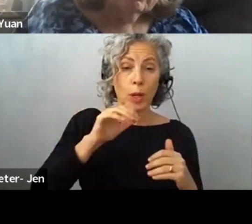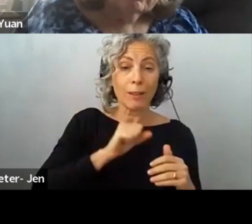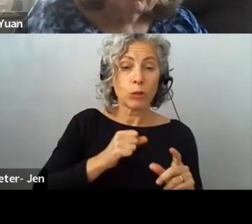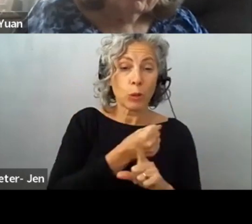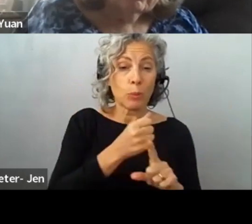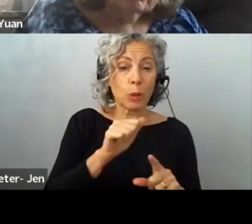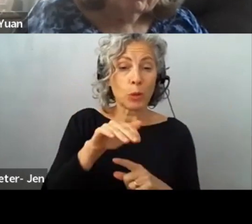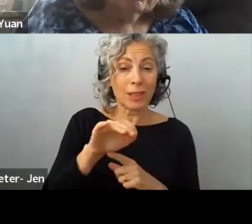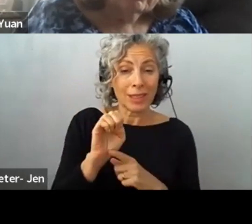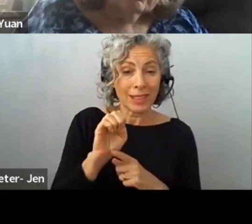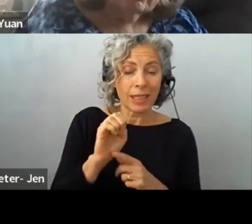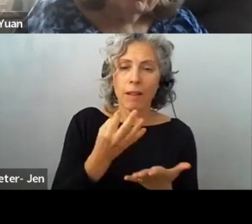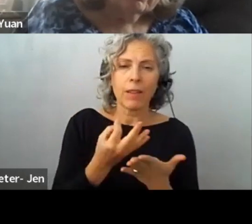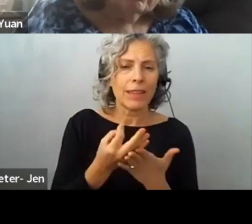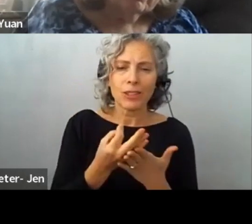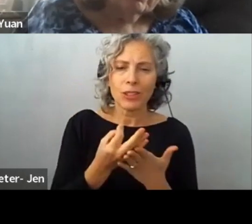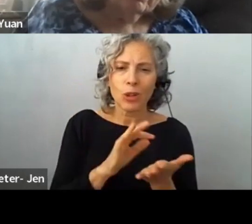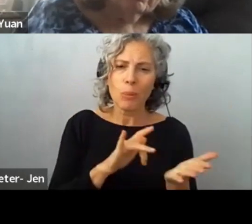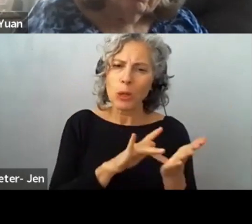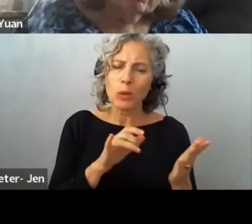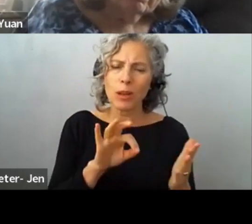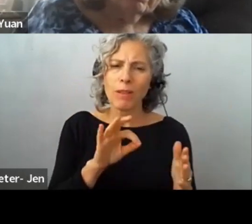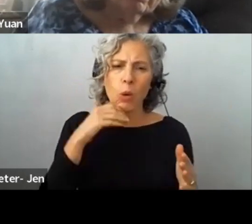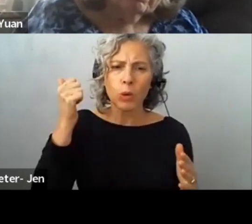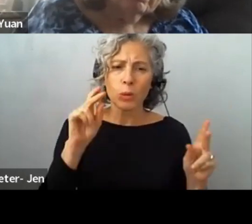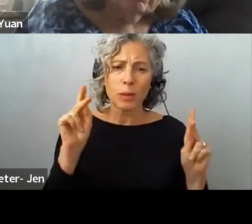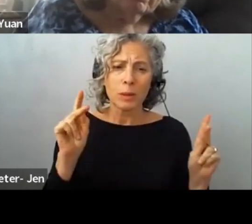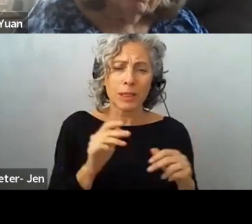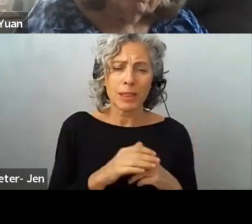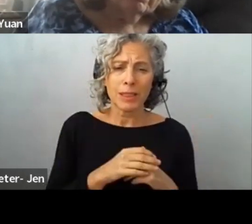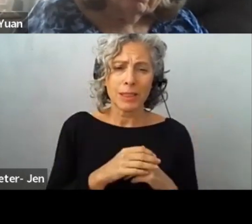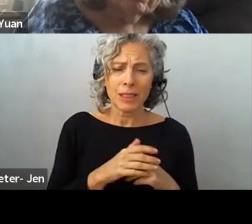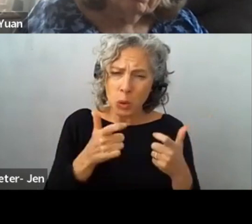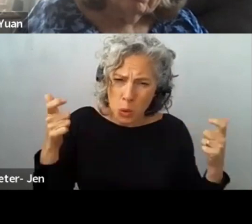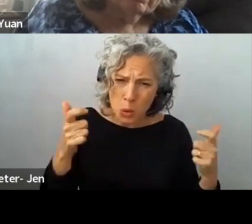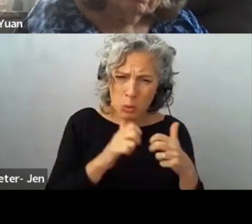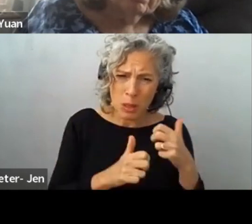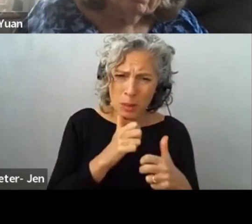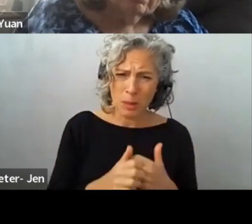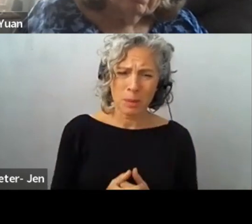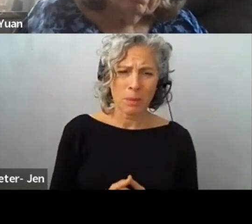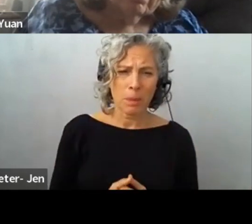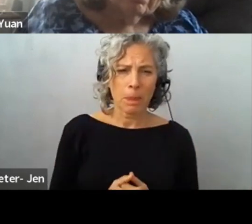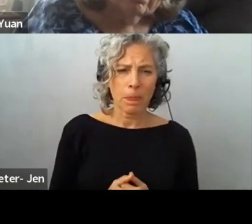that's financial abuse of older adults is a huge problem. And not just older adults, but